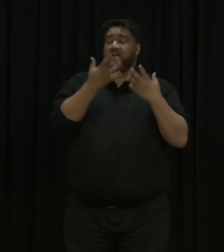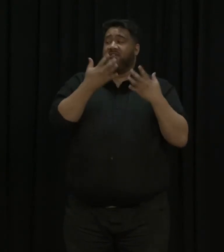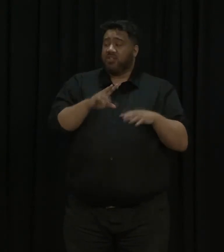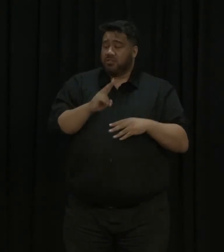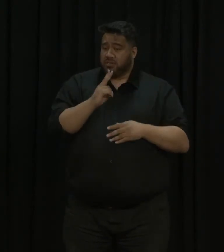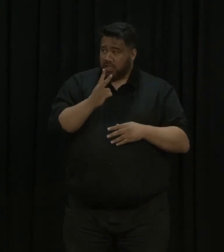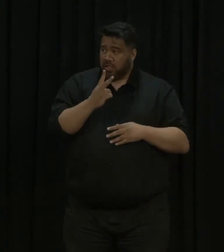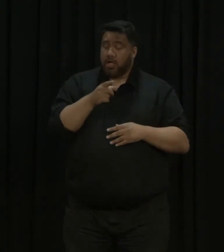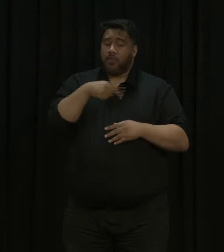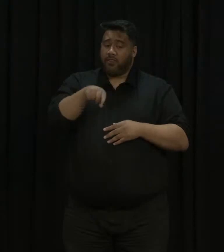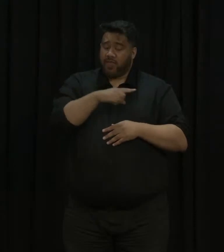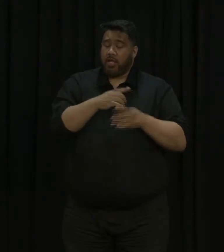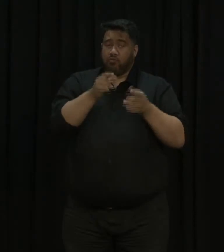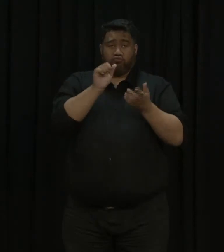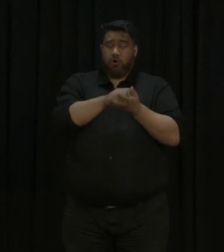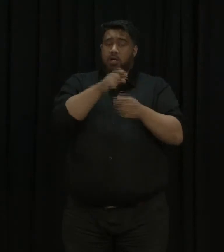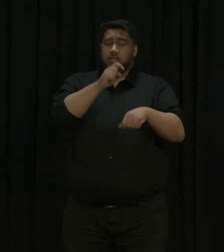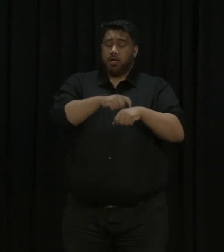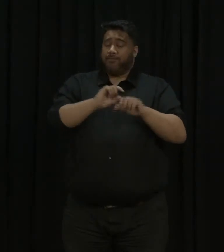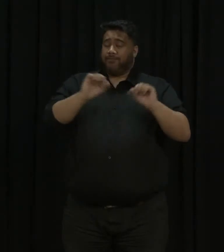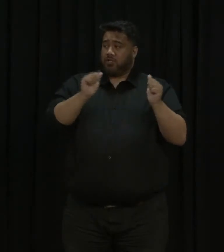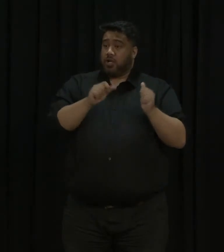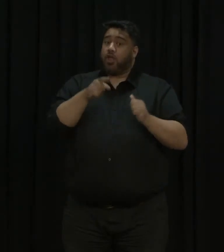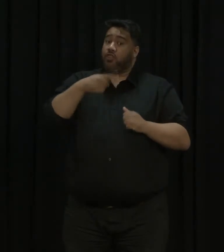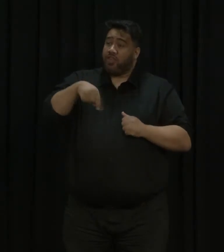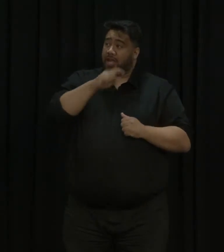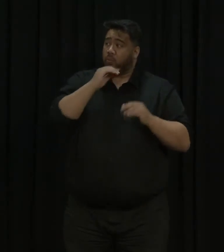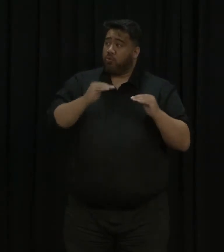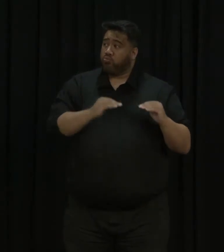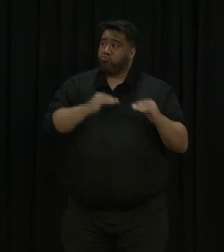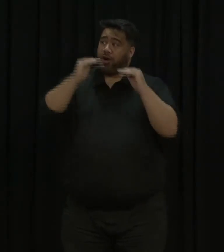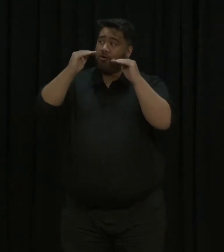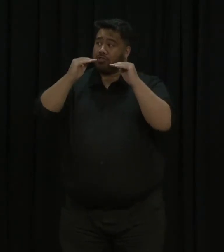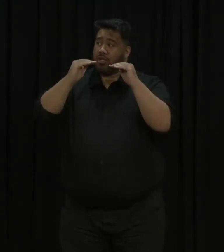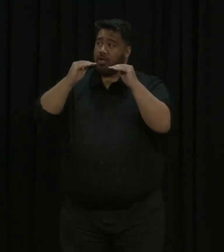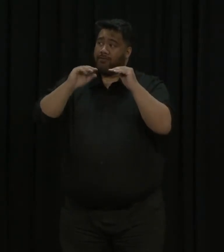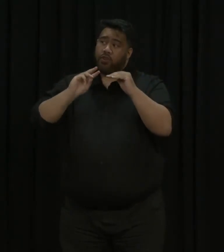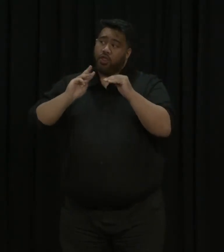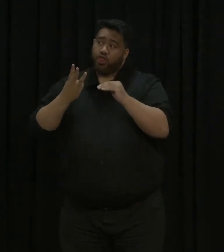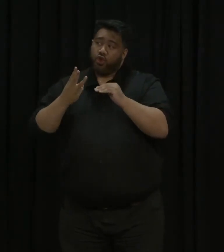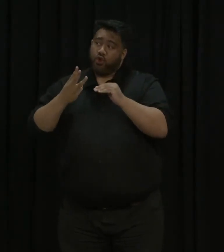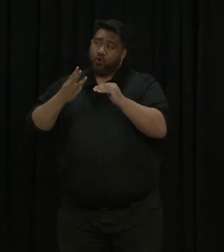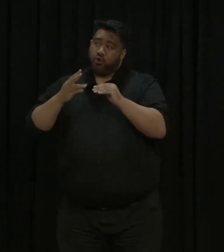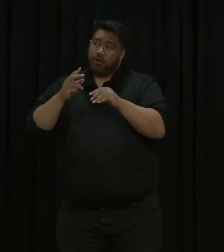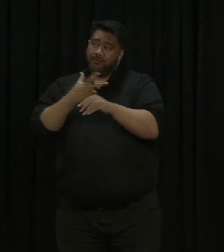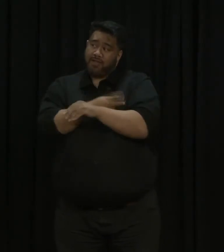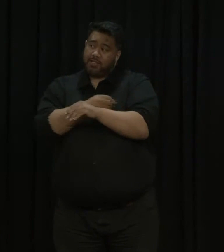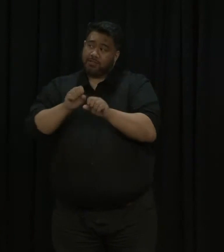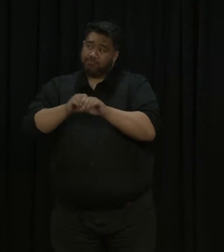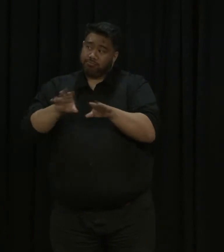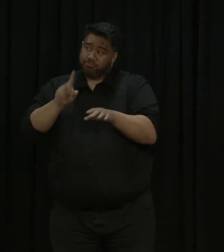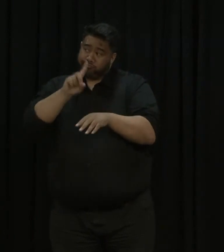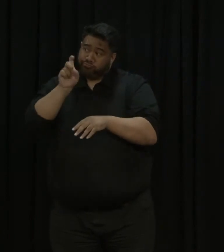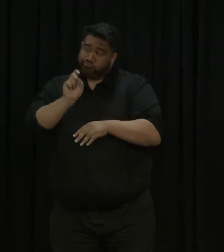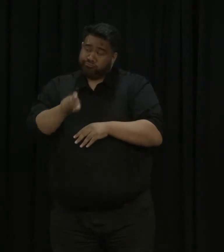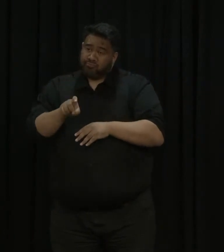we have to get them for their first dose. Those now who have had ther